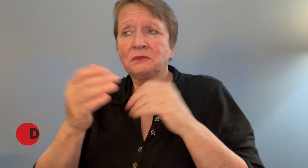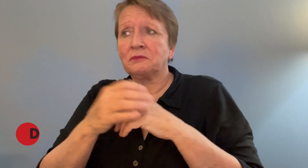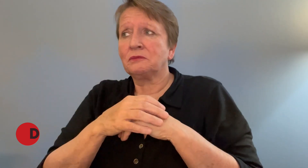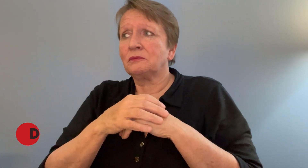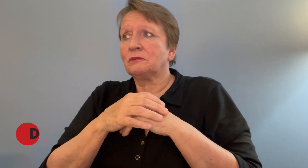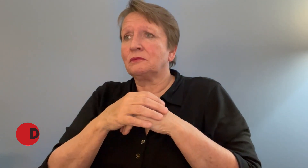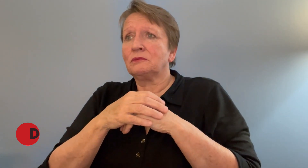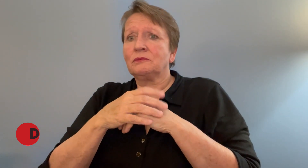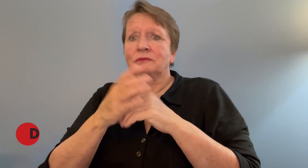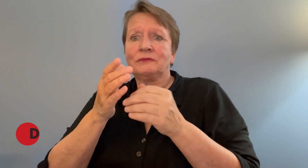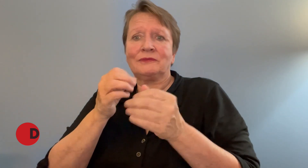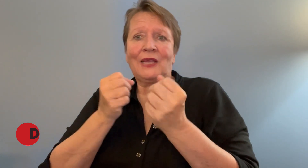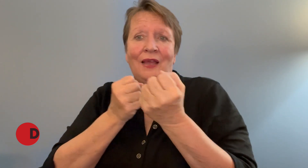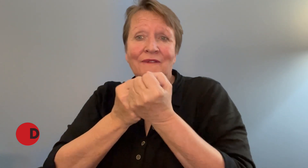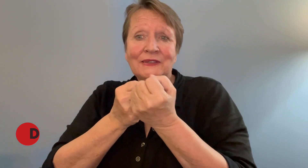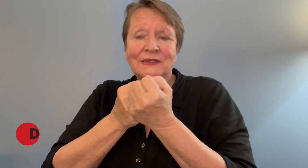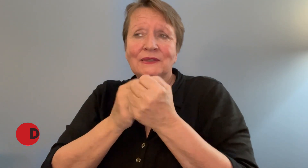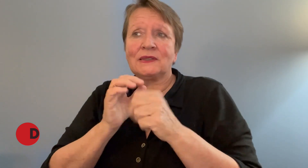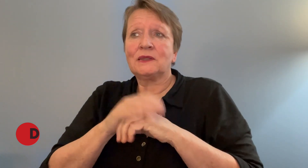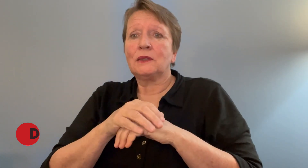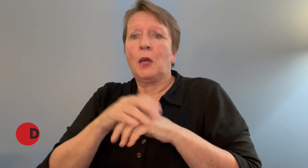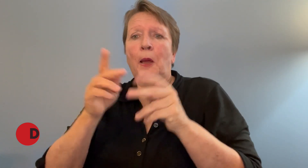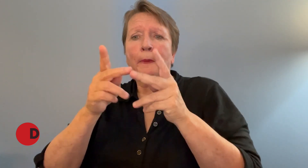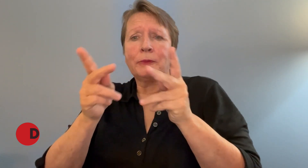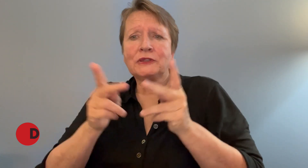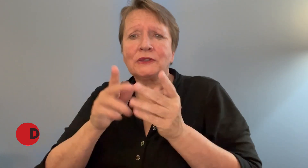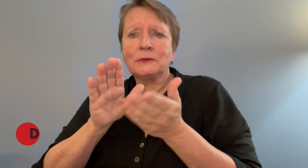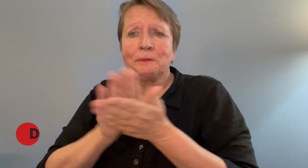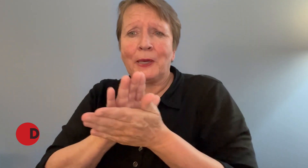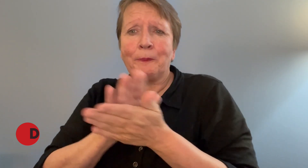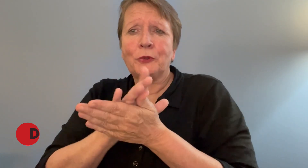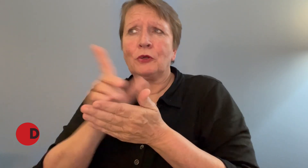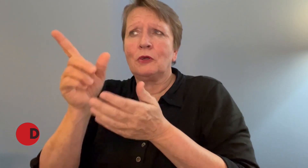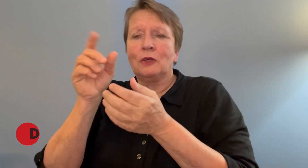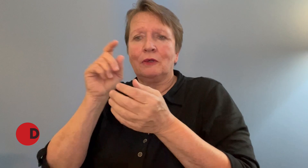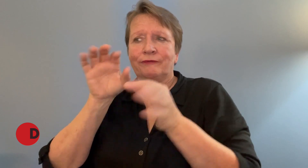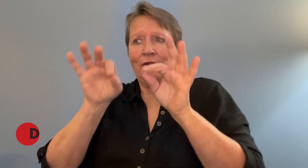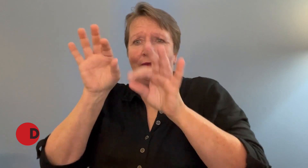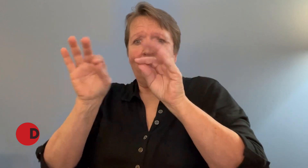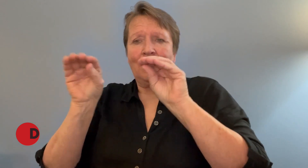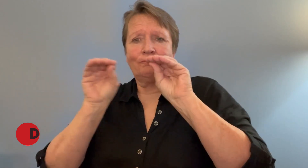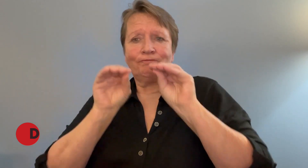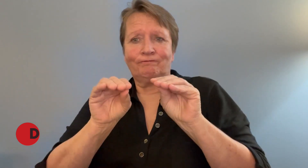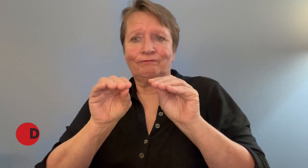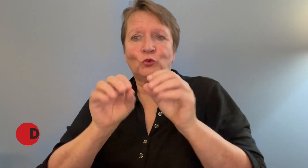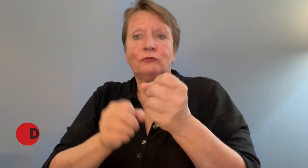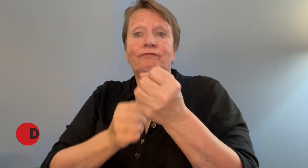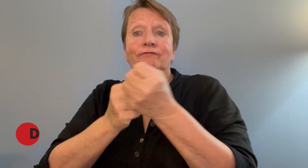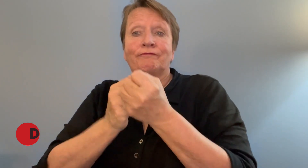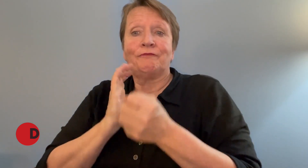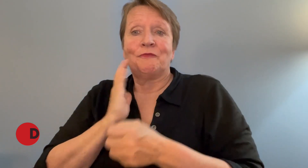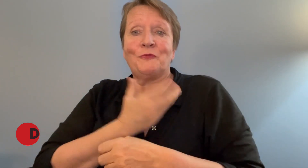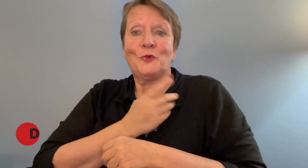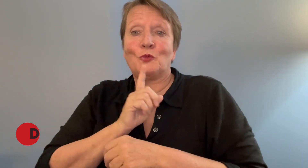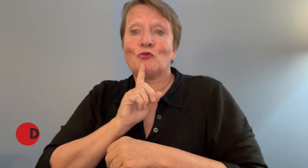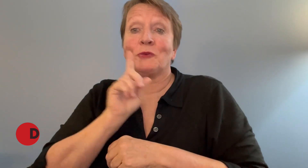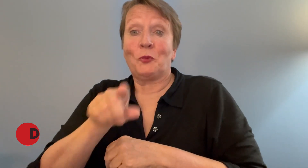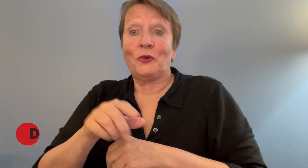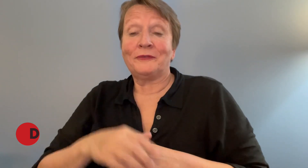where they list findings to support our report.